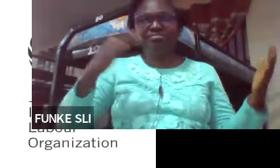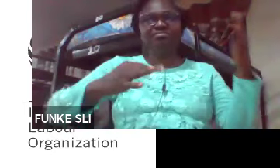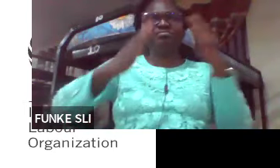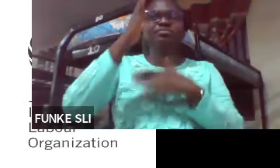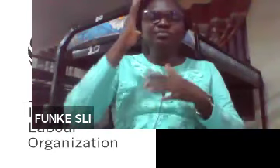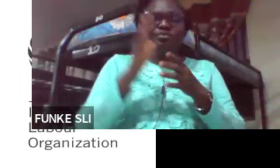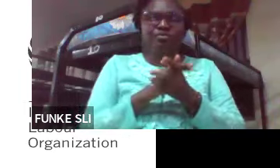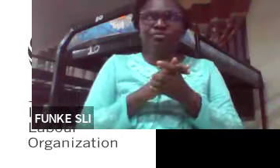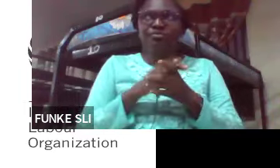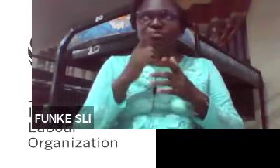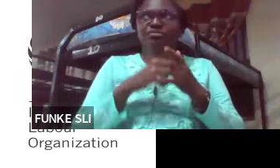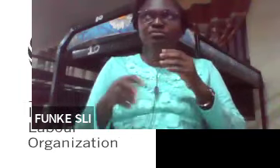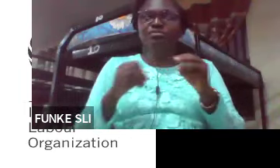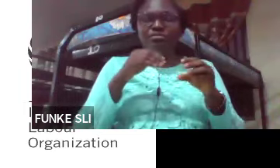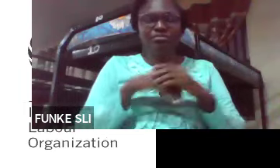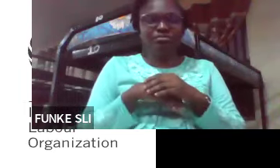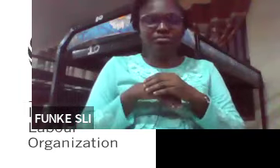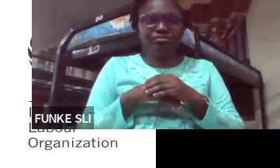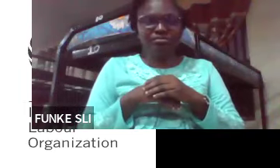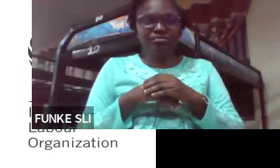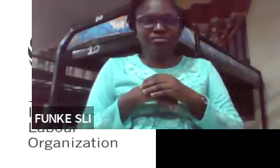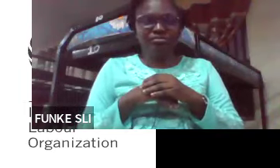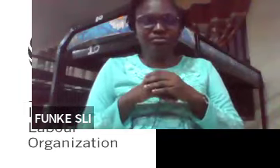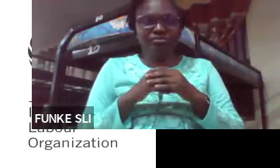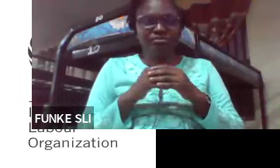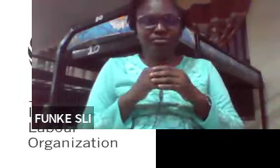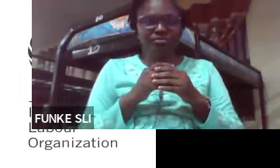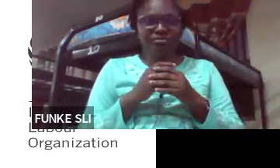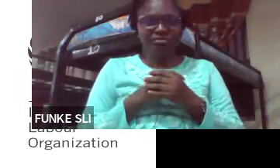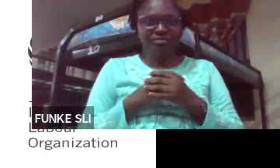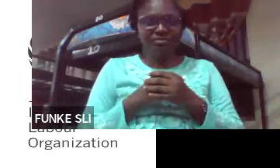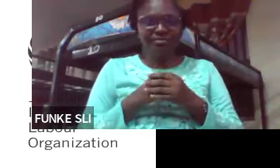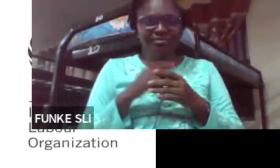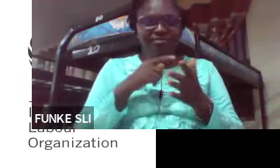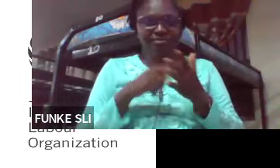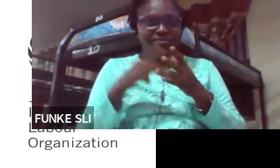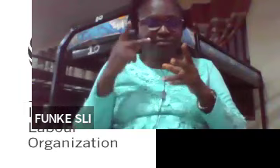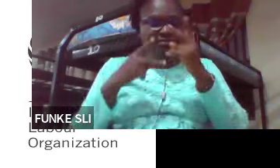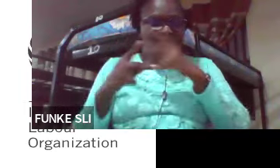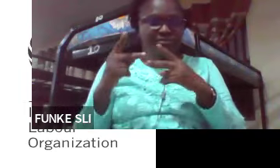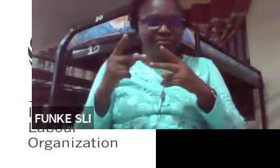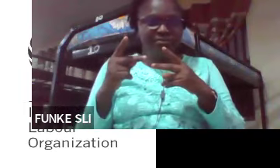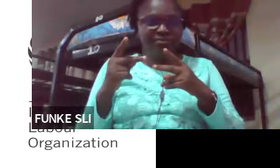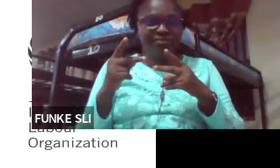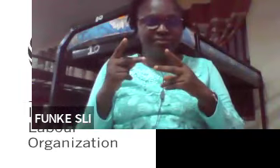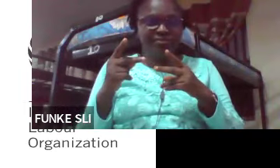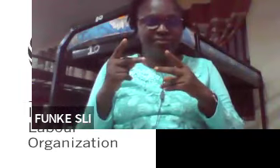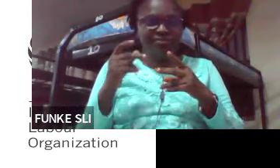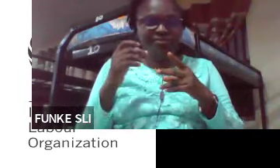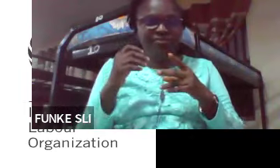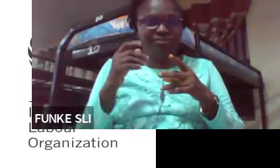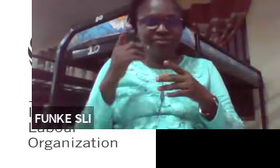Esther Isaac Chidera: And what moved me into this vision was the challenges I faced.